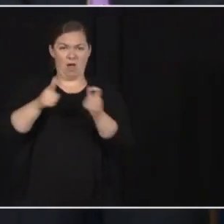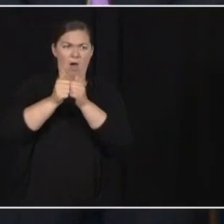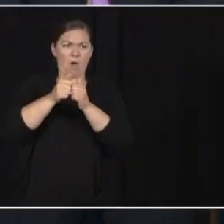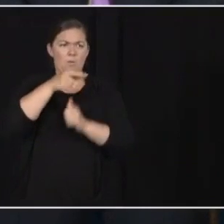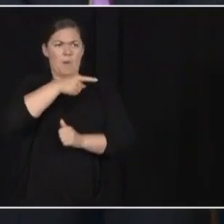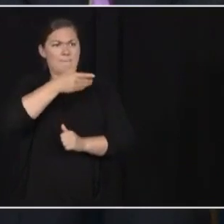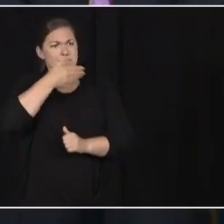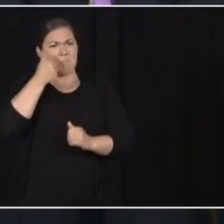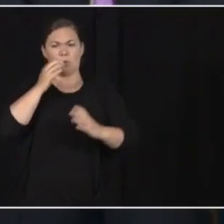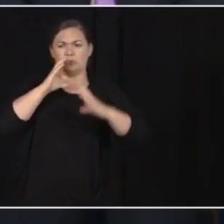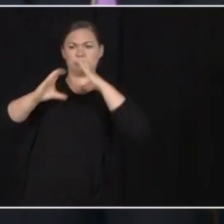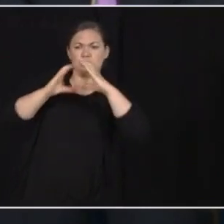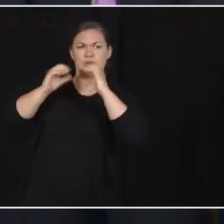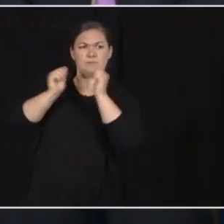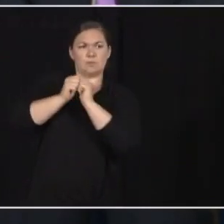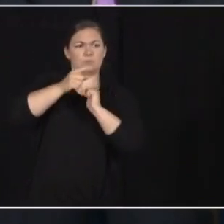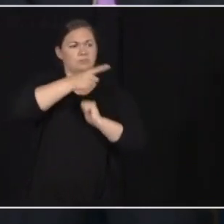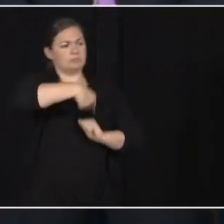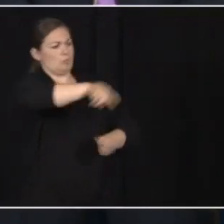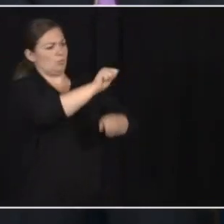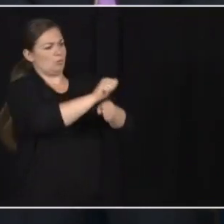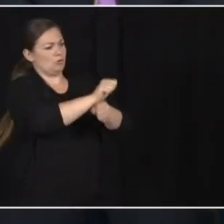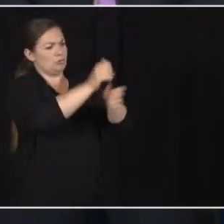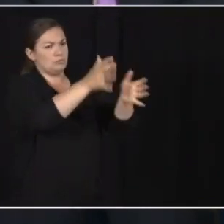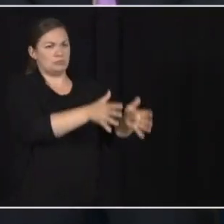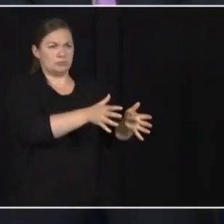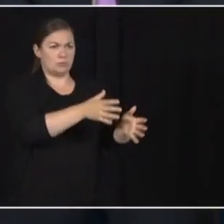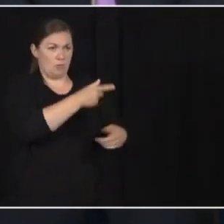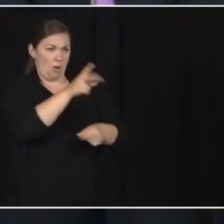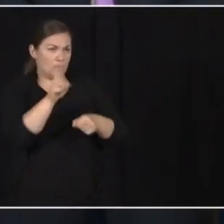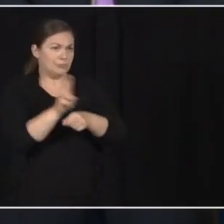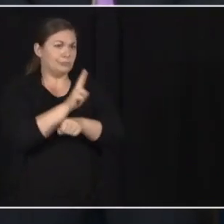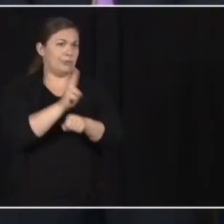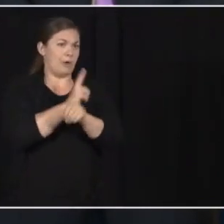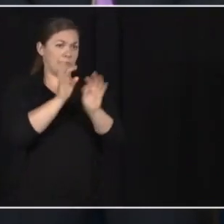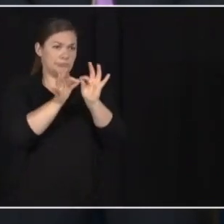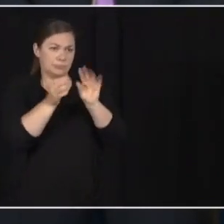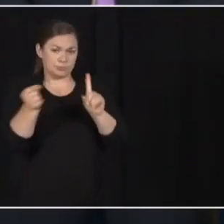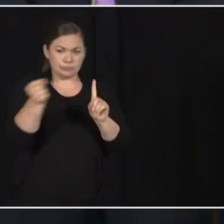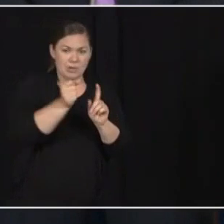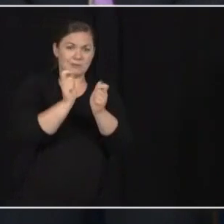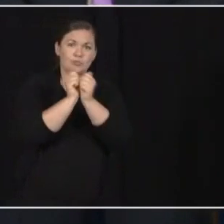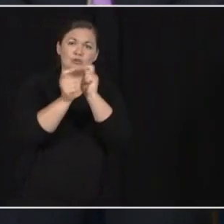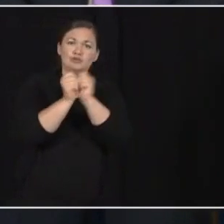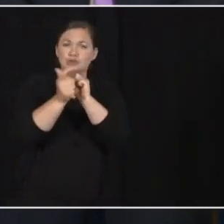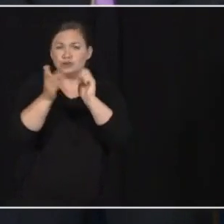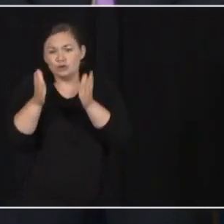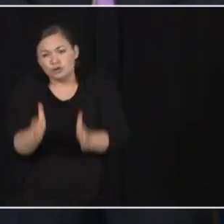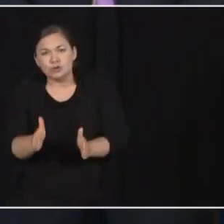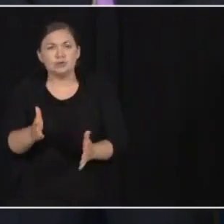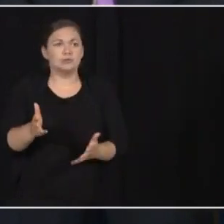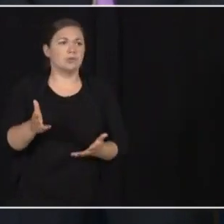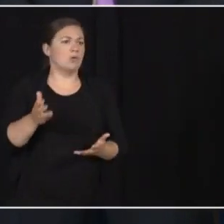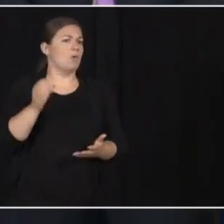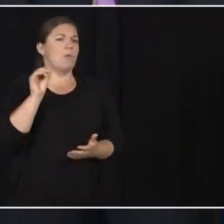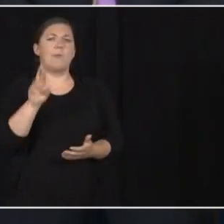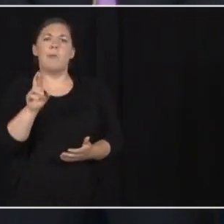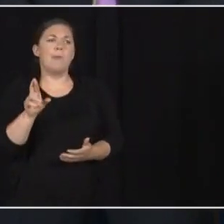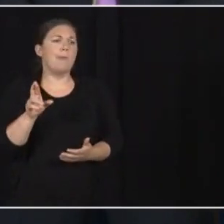And what specifically is your government doing to communicate directly with these workers are you using translators and are you going to them directly?